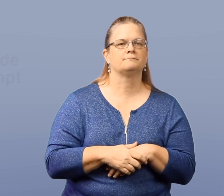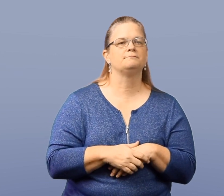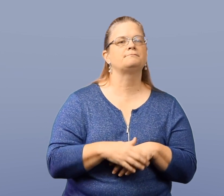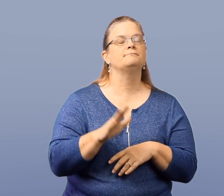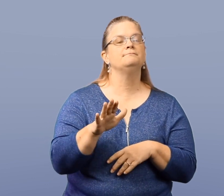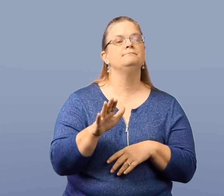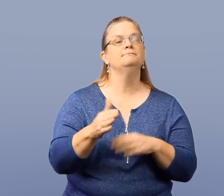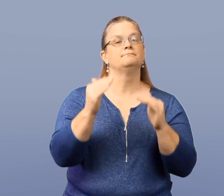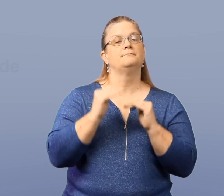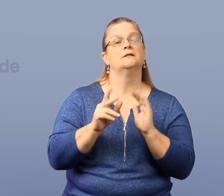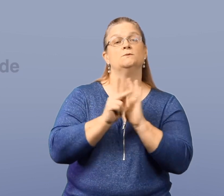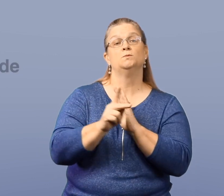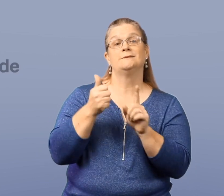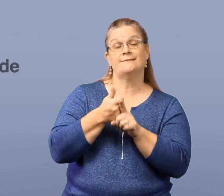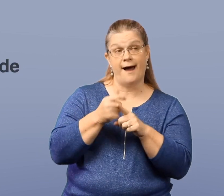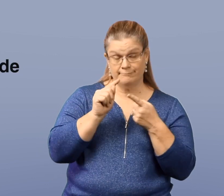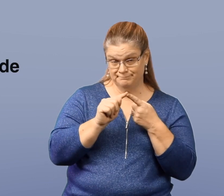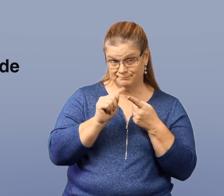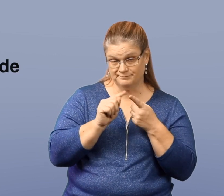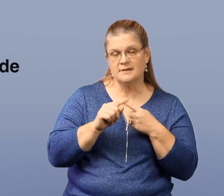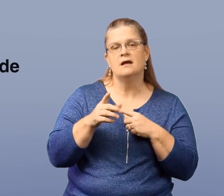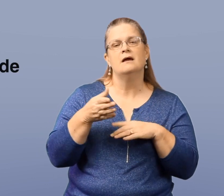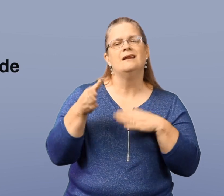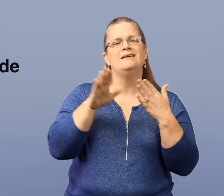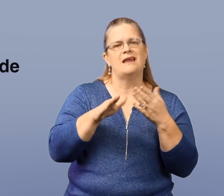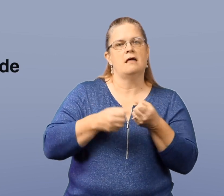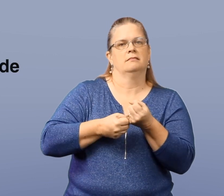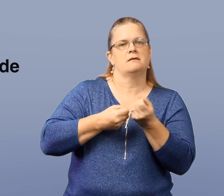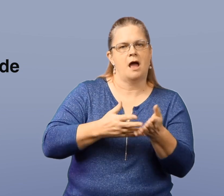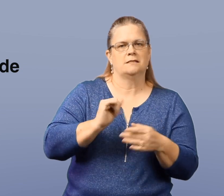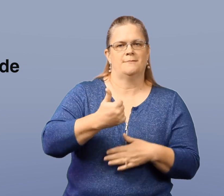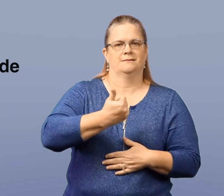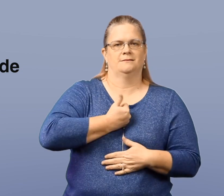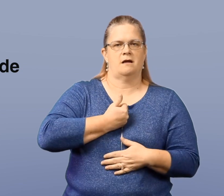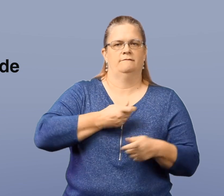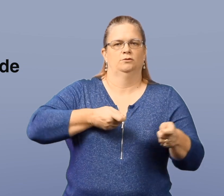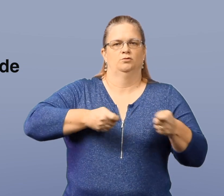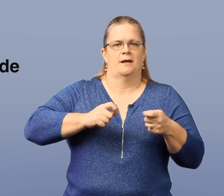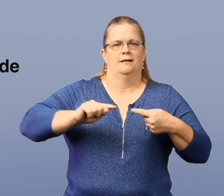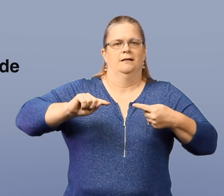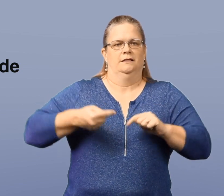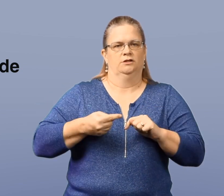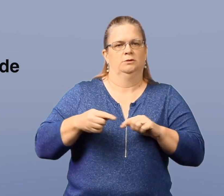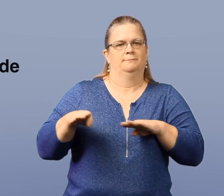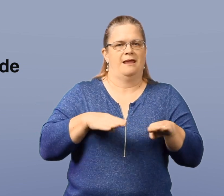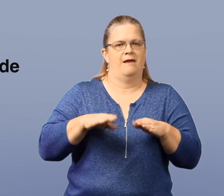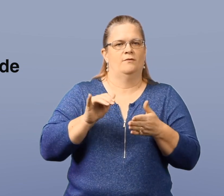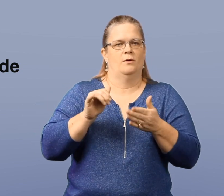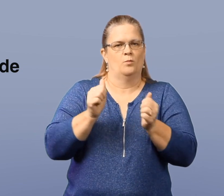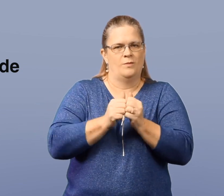The next term is suicide, which is a death caused by self-directed injurious behavior